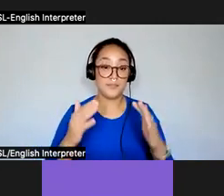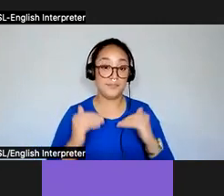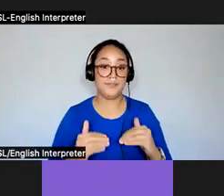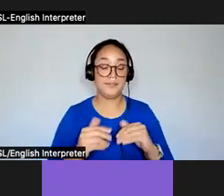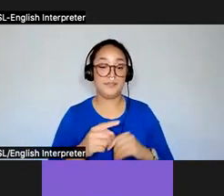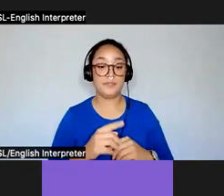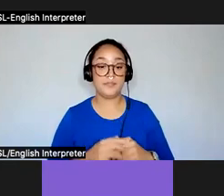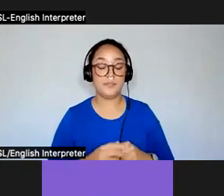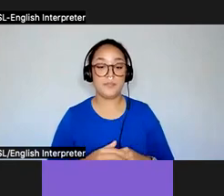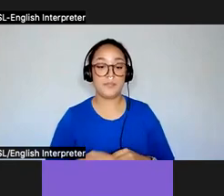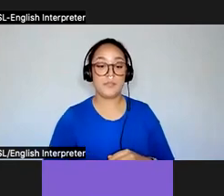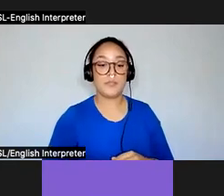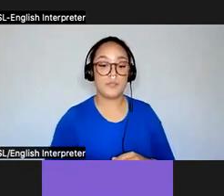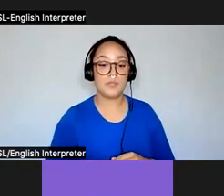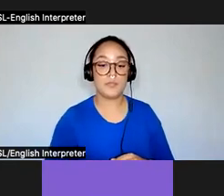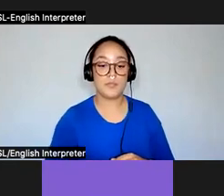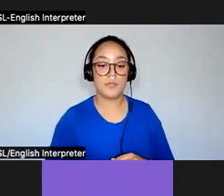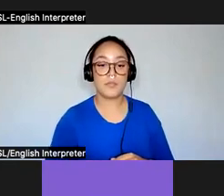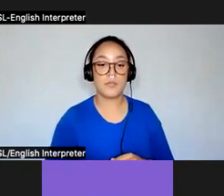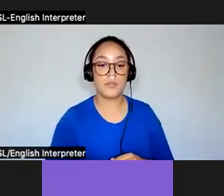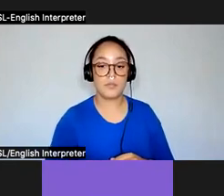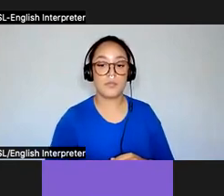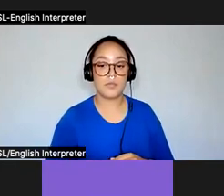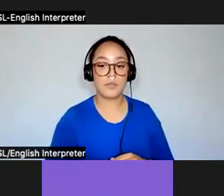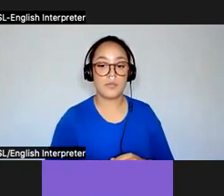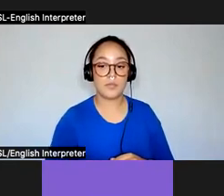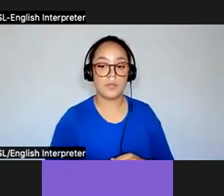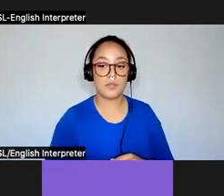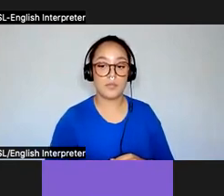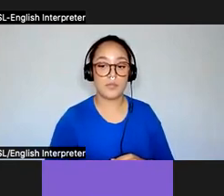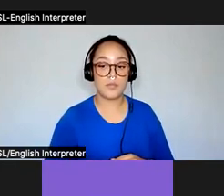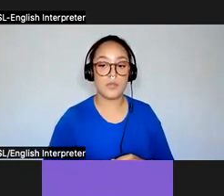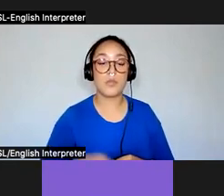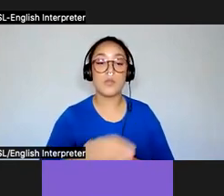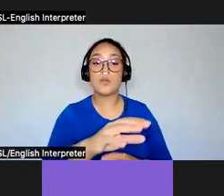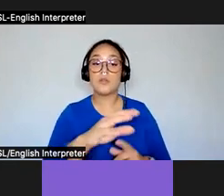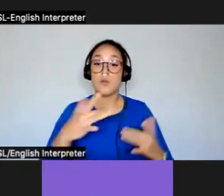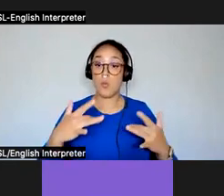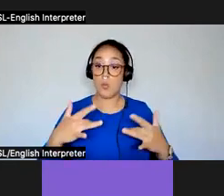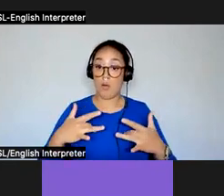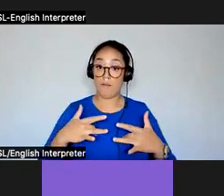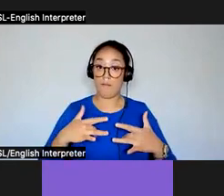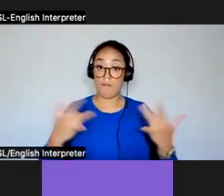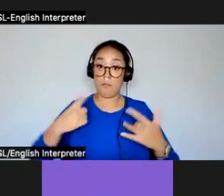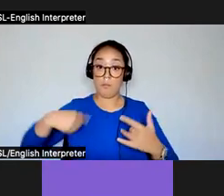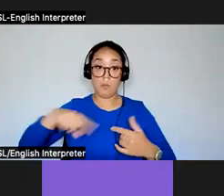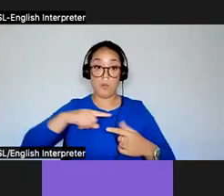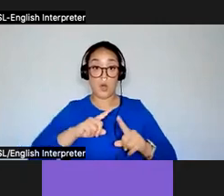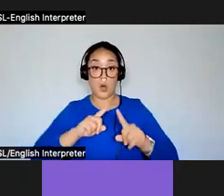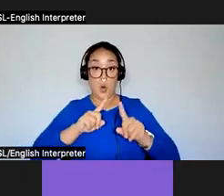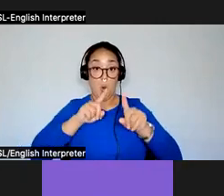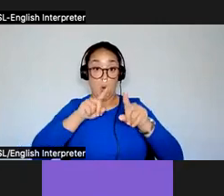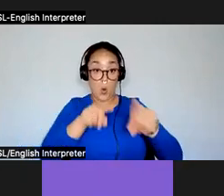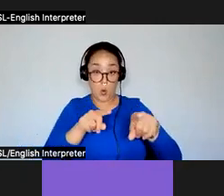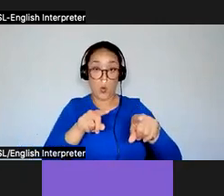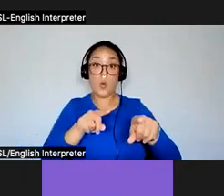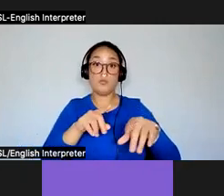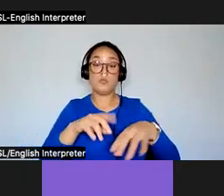And I spoke about being on site at events. So at a number of events, our staff will show up.